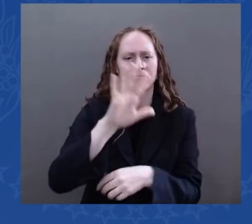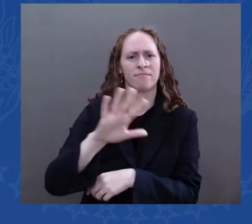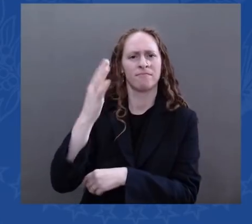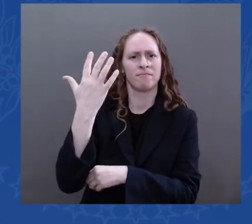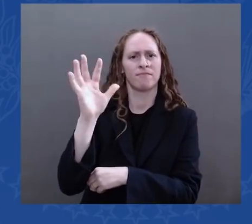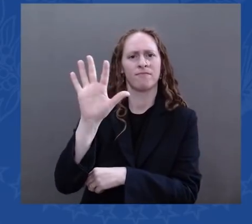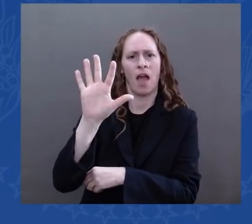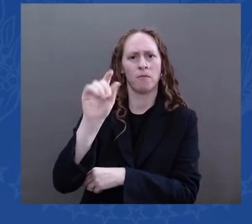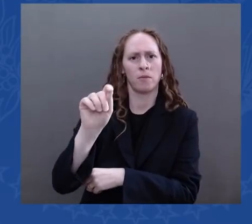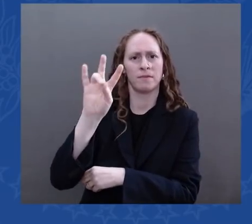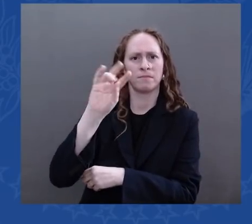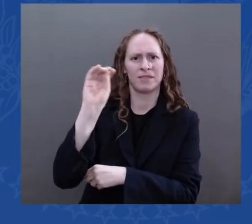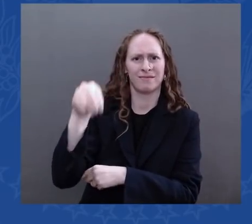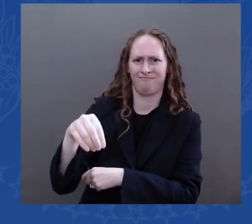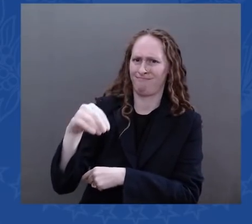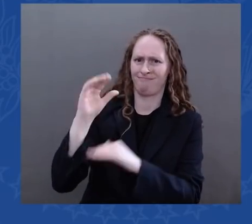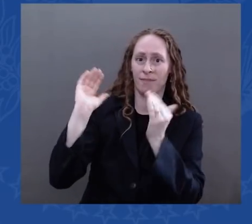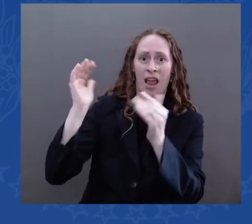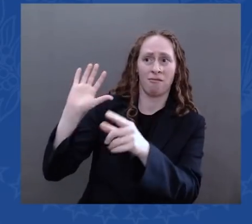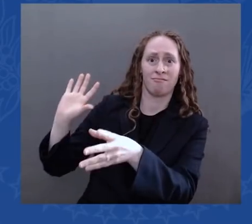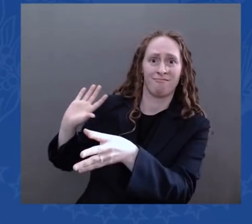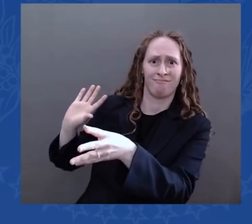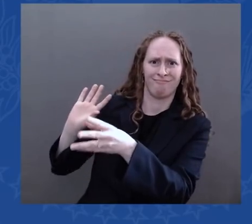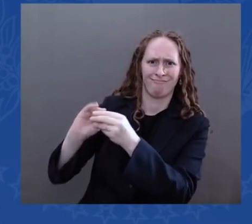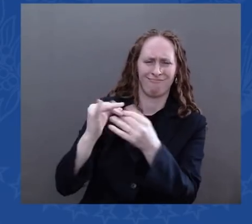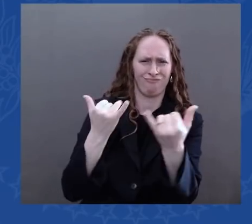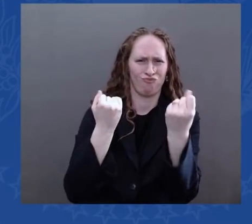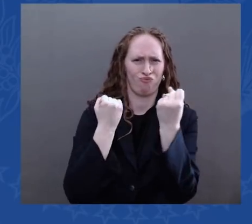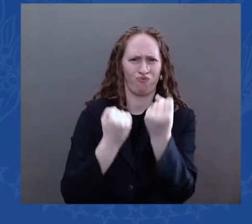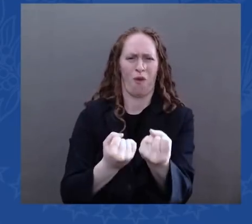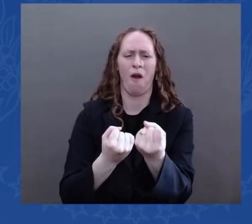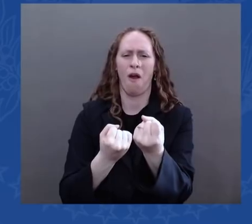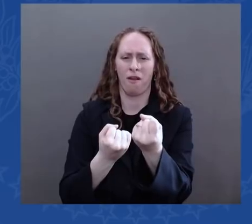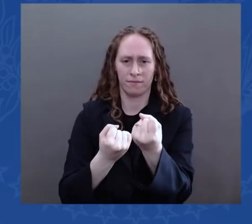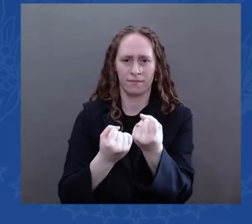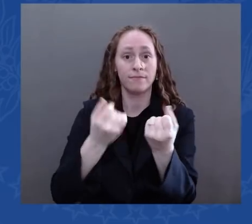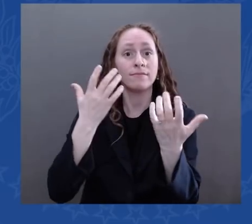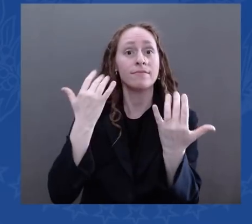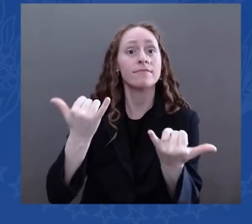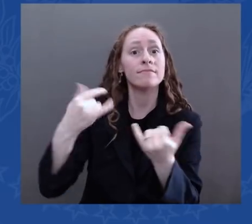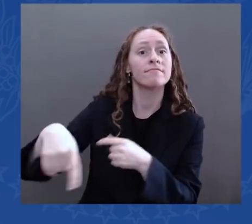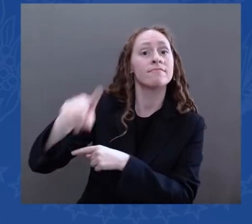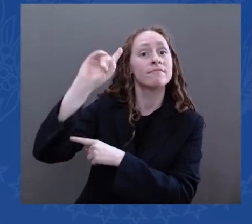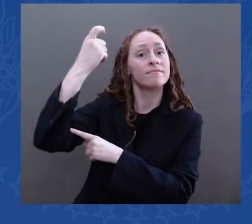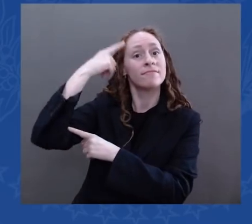and dramatically improved our fiscal situation. Secondly, this record economic and job growth